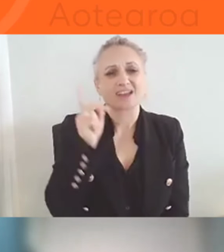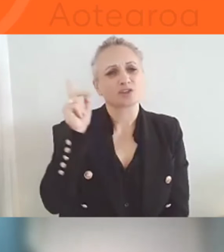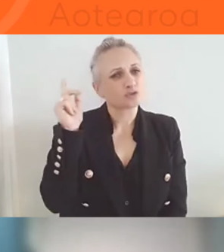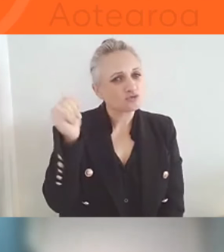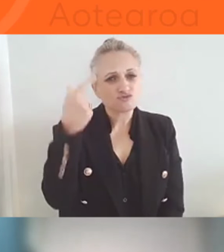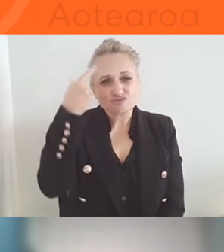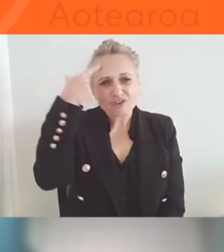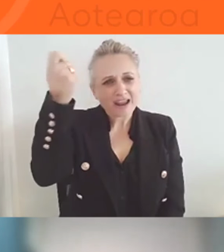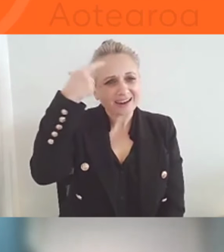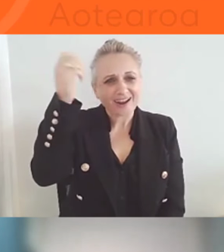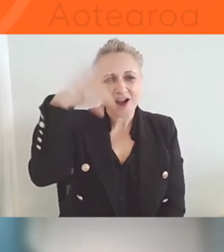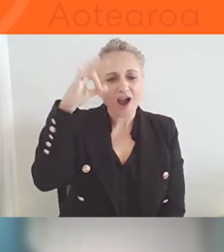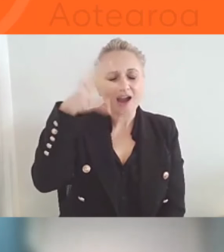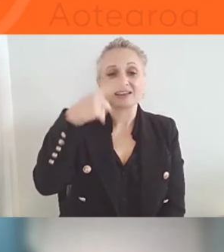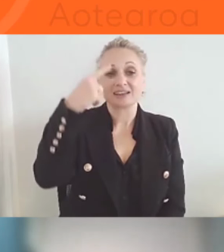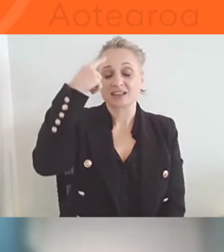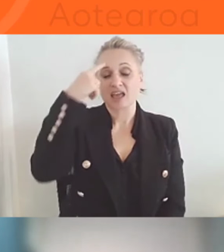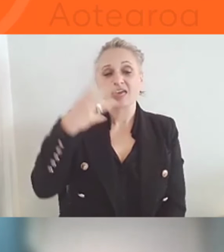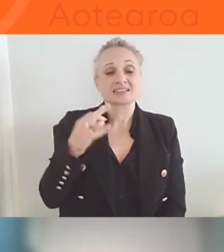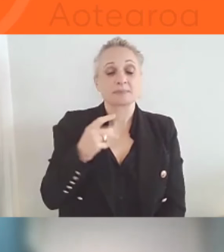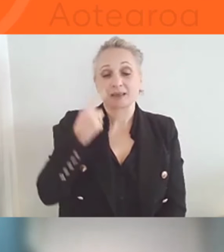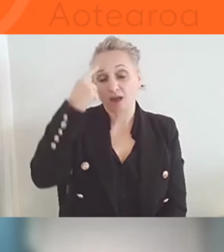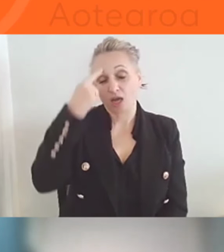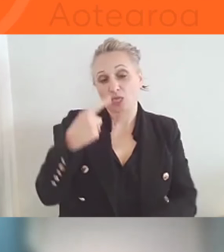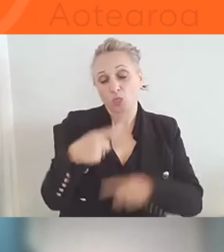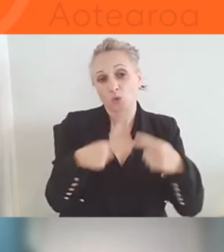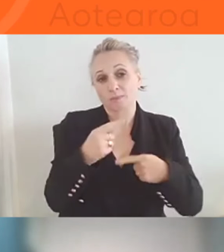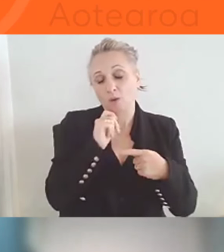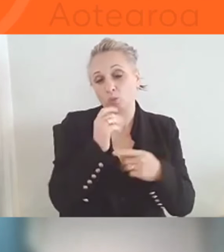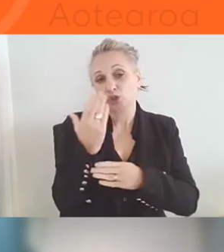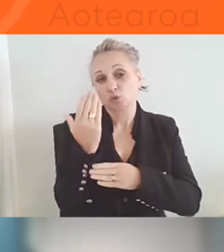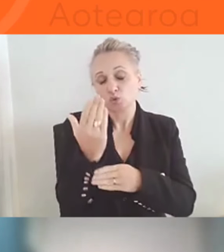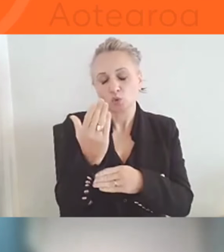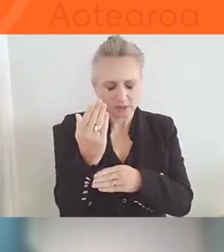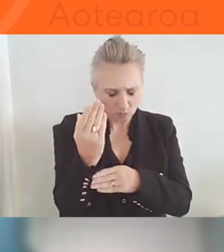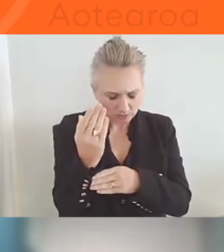that I thought about when you were talking there was we do need those